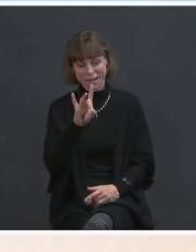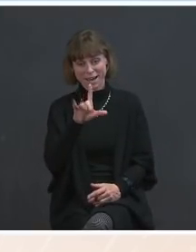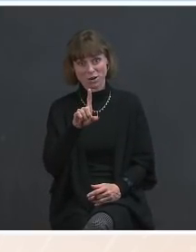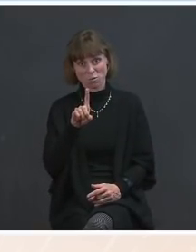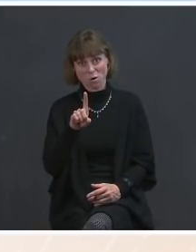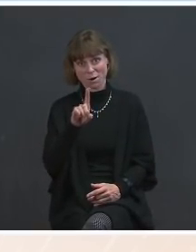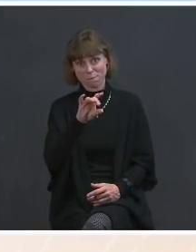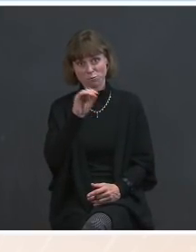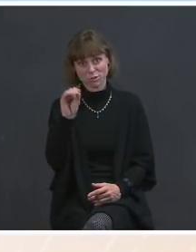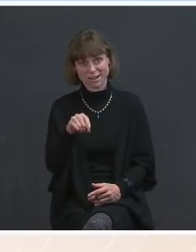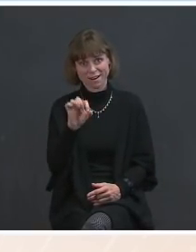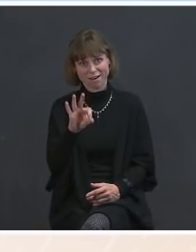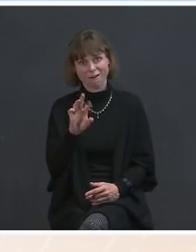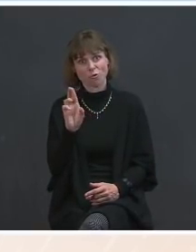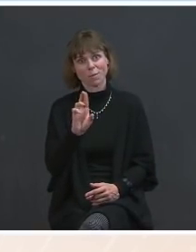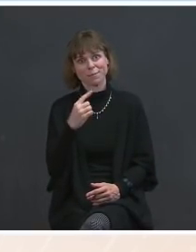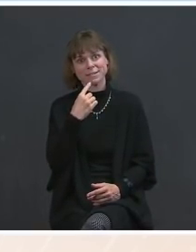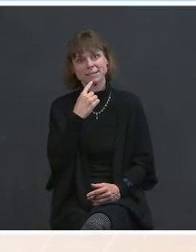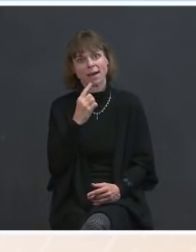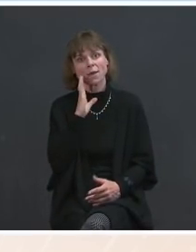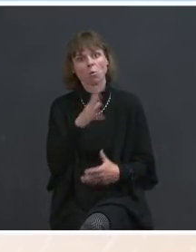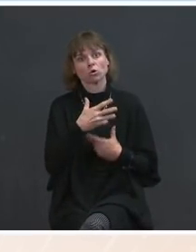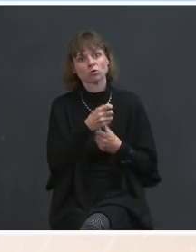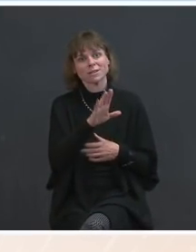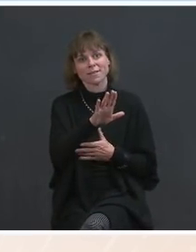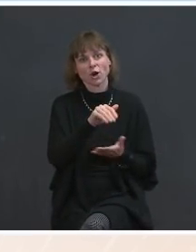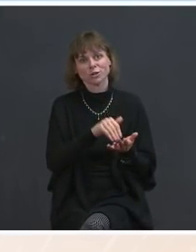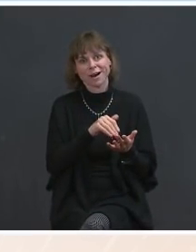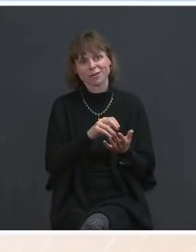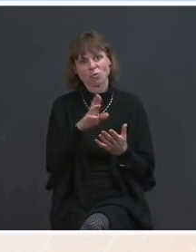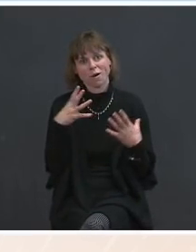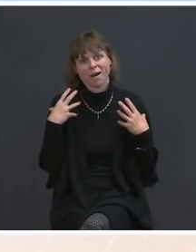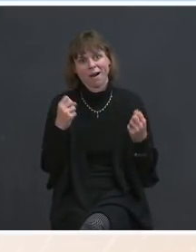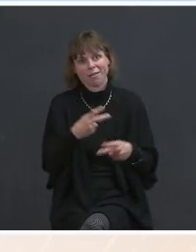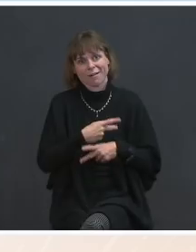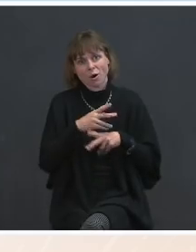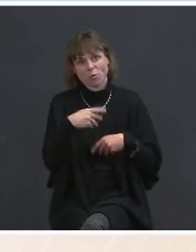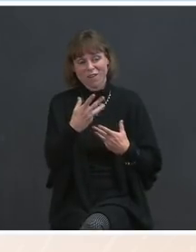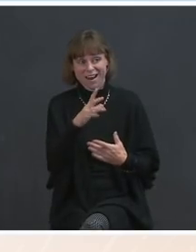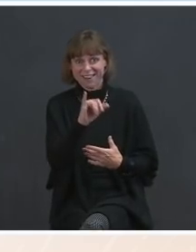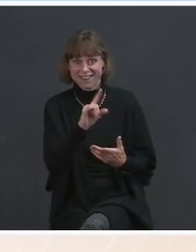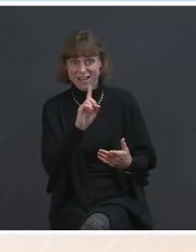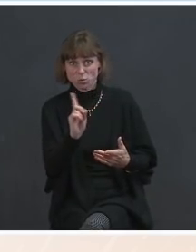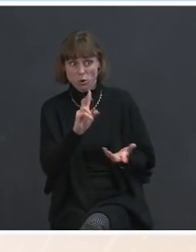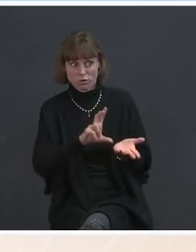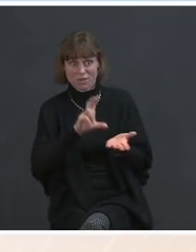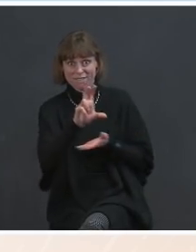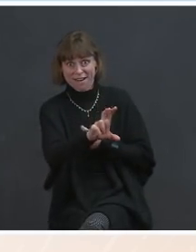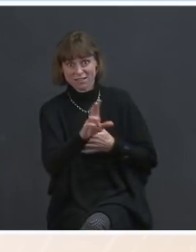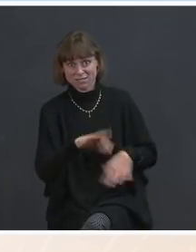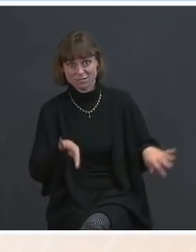said they would trust their own doctor or healthcare provider, and that's an important place to invest. Every other living former President --